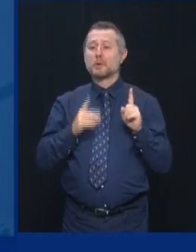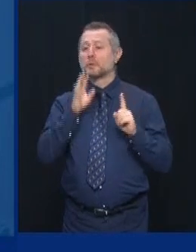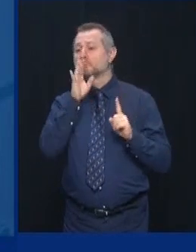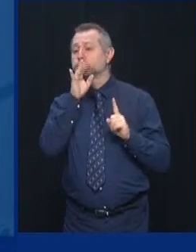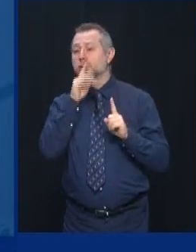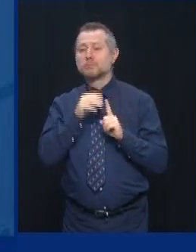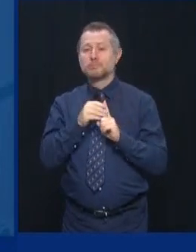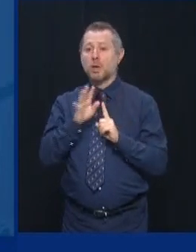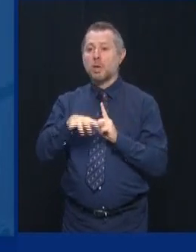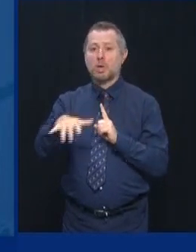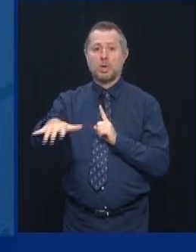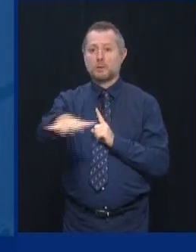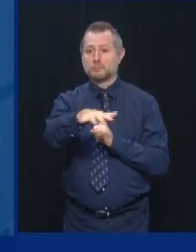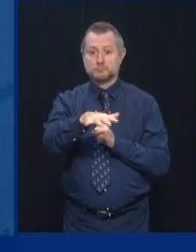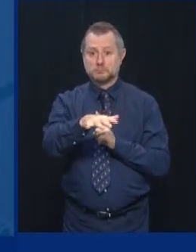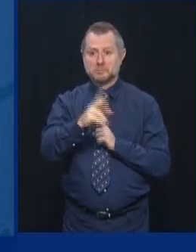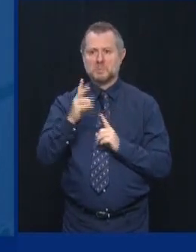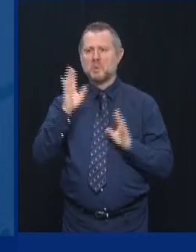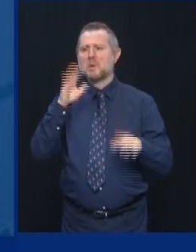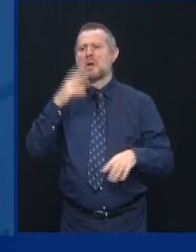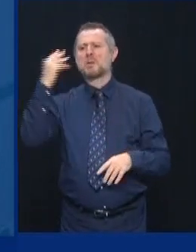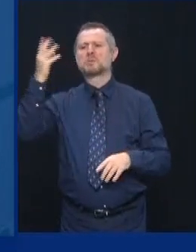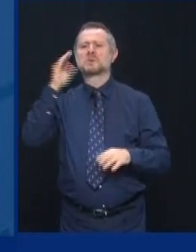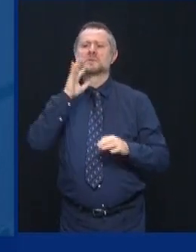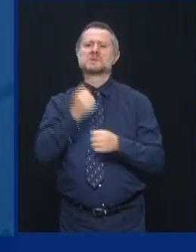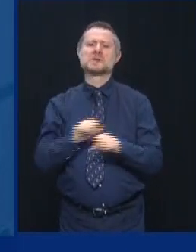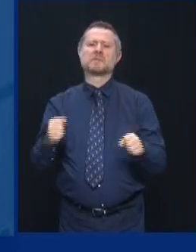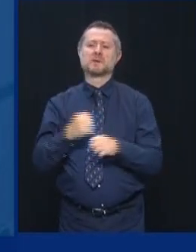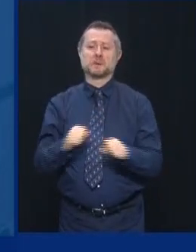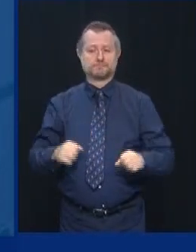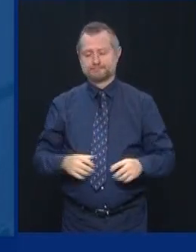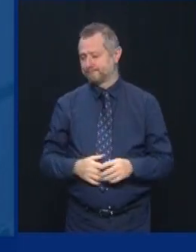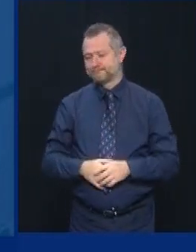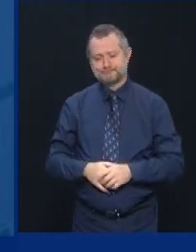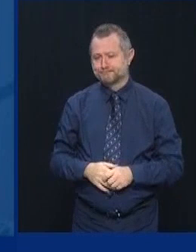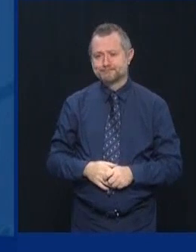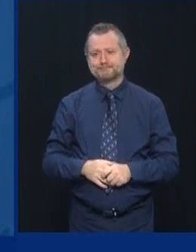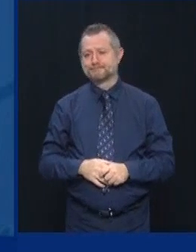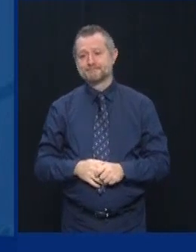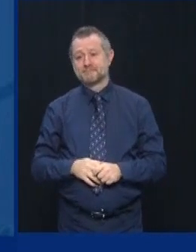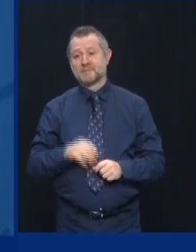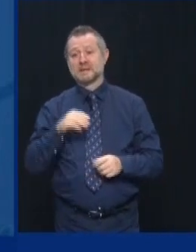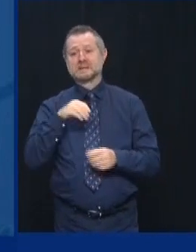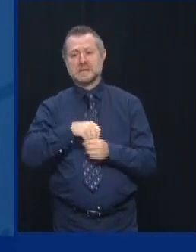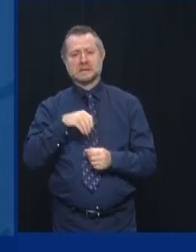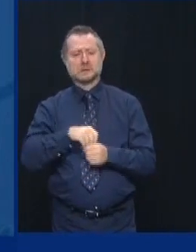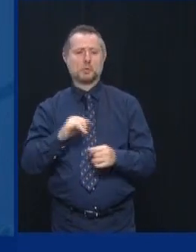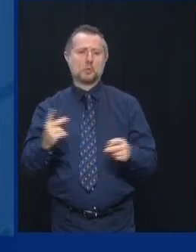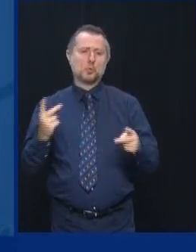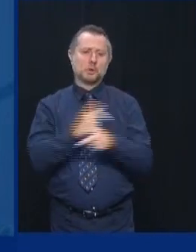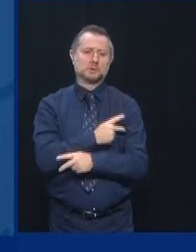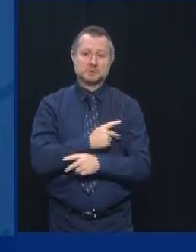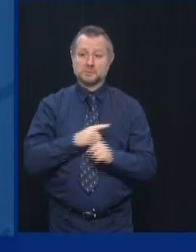OUTDOOR EVENT. OH, THOSE ARE SAFE, OUTDOOR EVENTS. NO, NO, NO. SAFER THAN INDOOR.